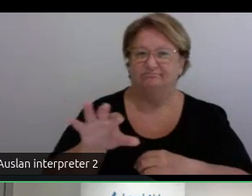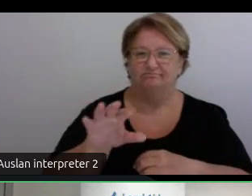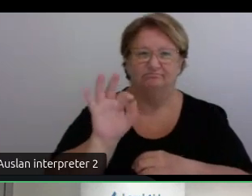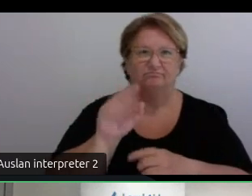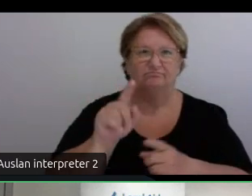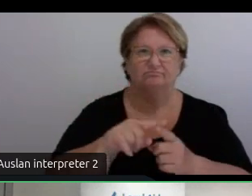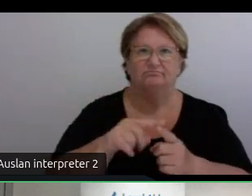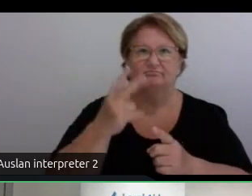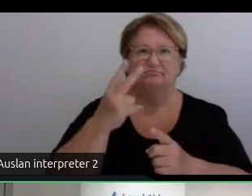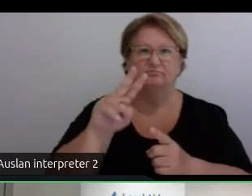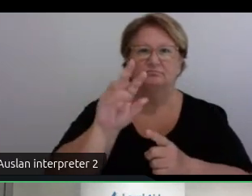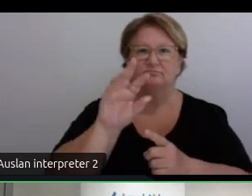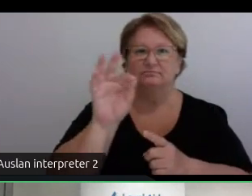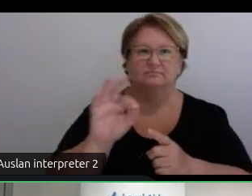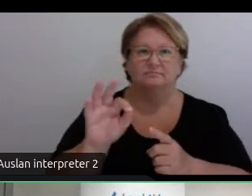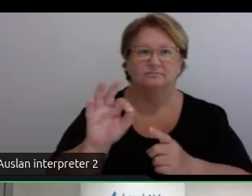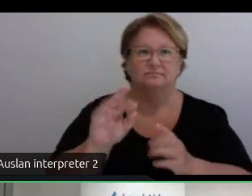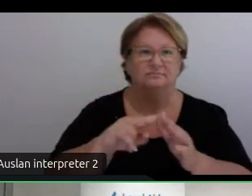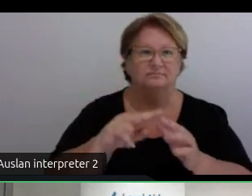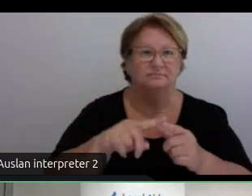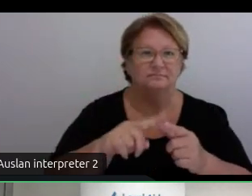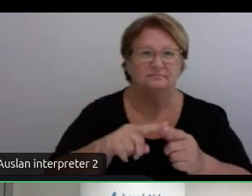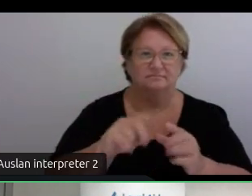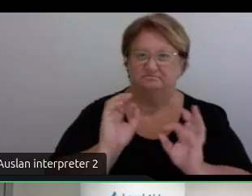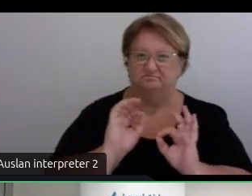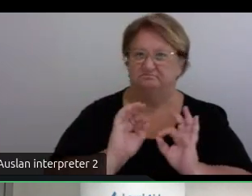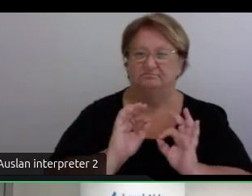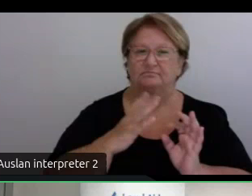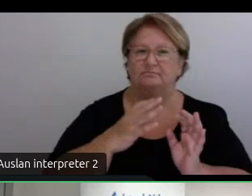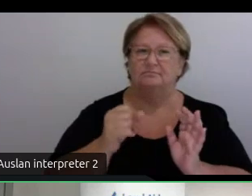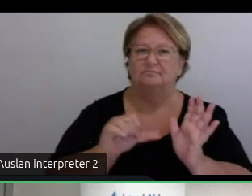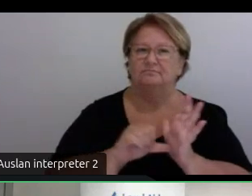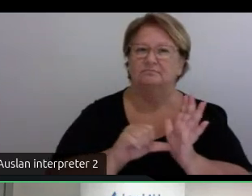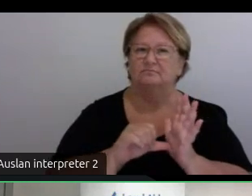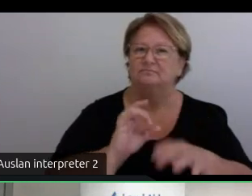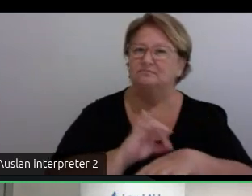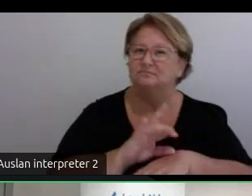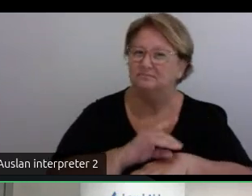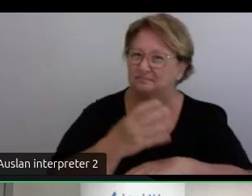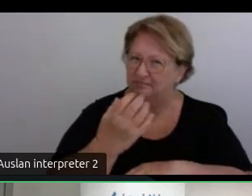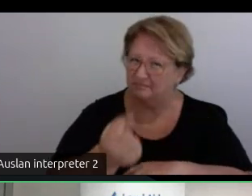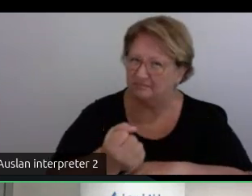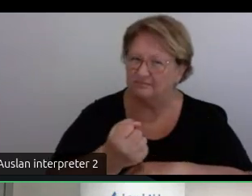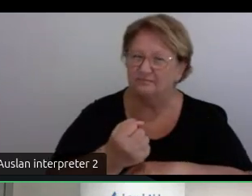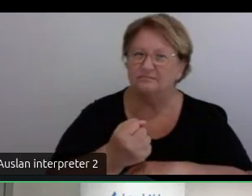potential 20% termination fee because there are financial counsellors, community legal centres,